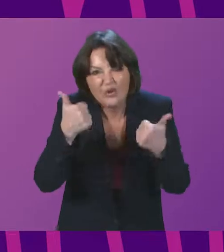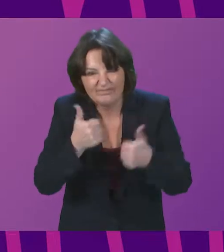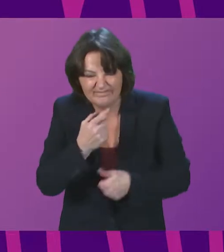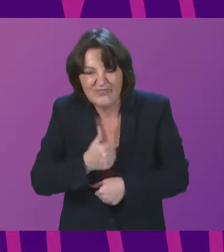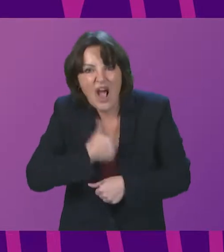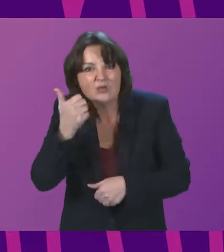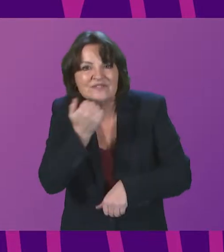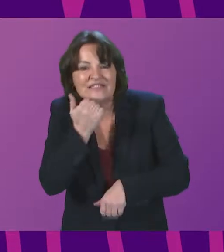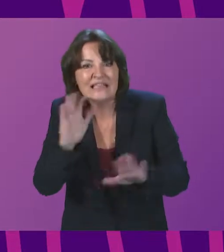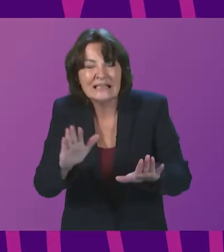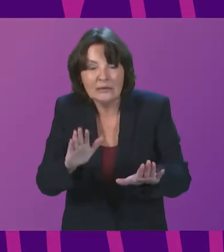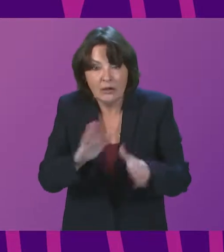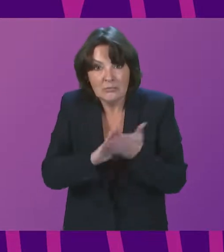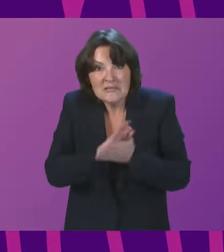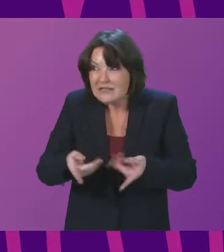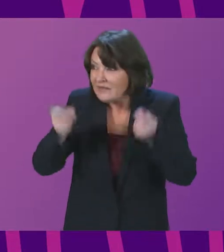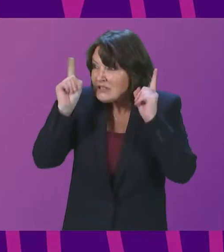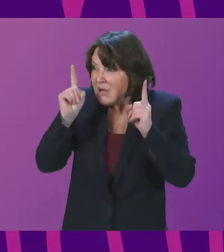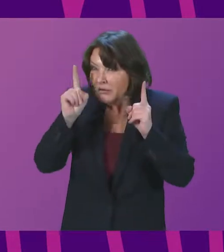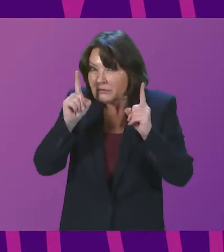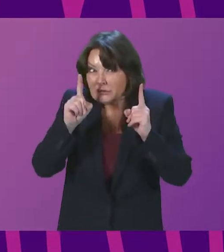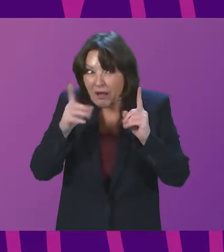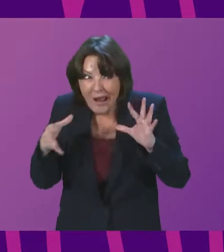party whose policy is actually to make Scotland poorer.